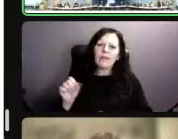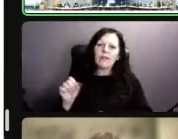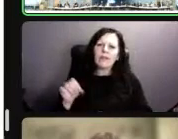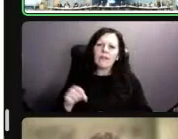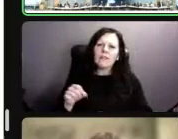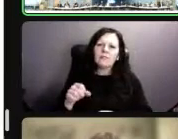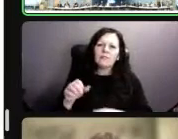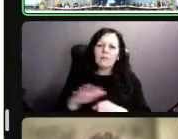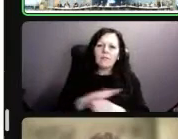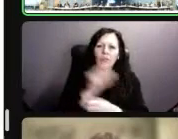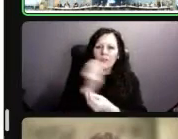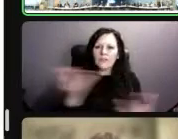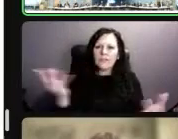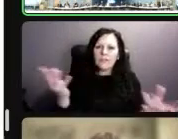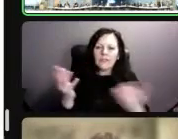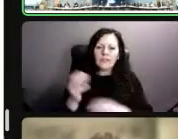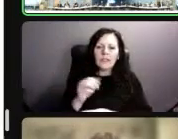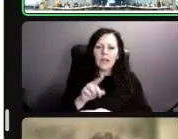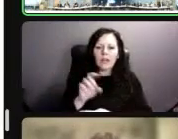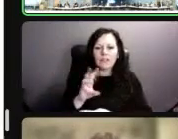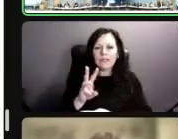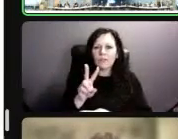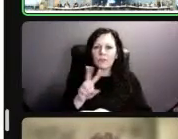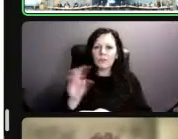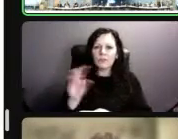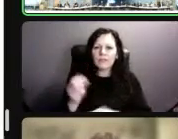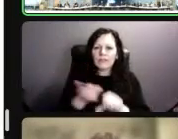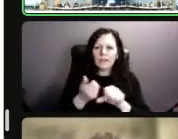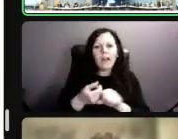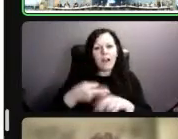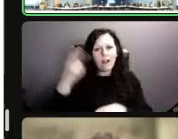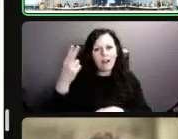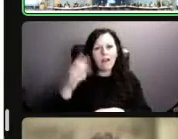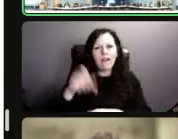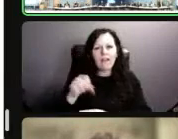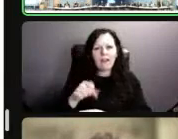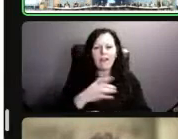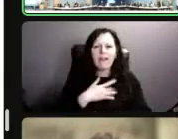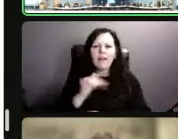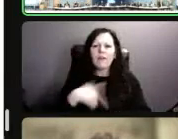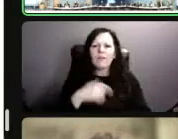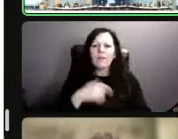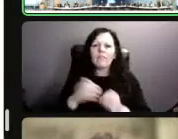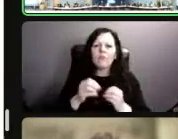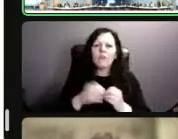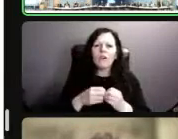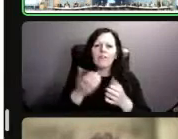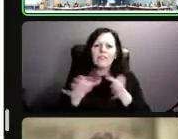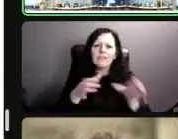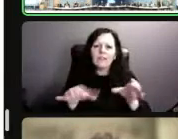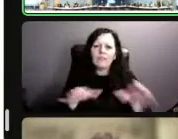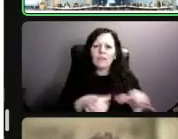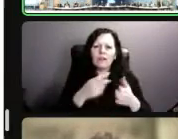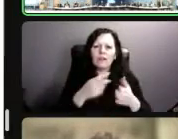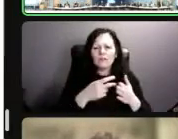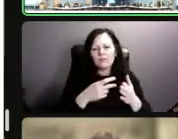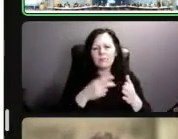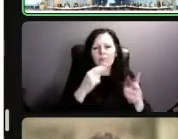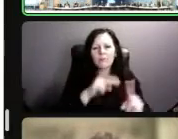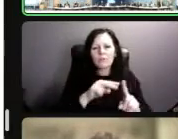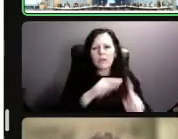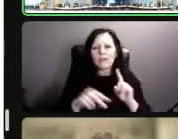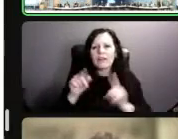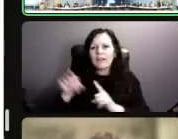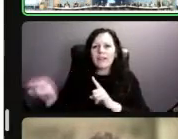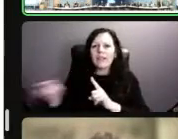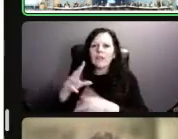ANALYSIS JUST DISCLOSURE THING